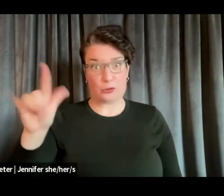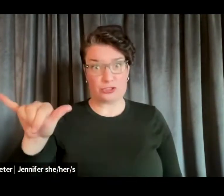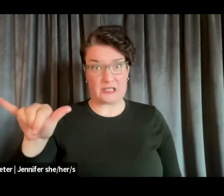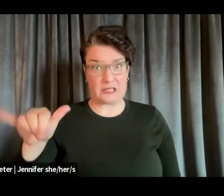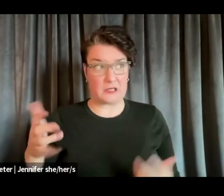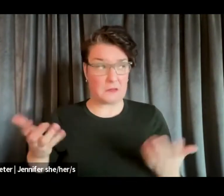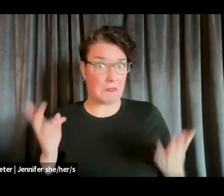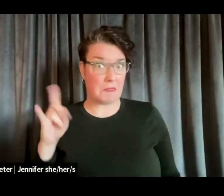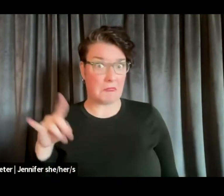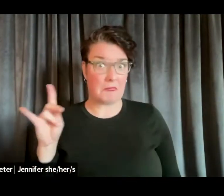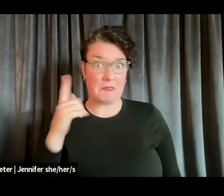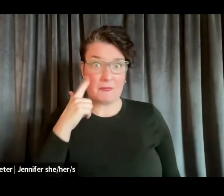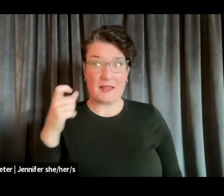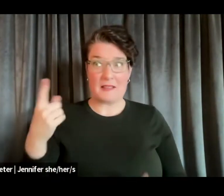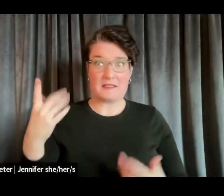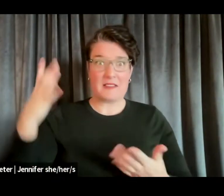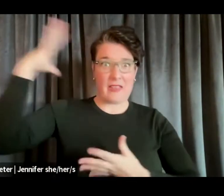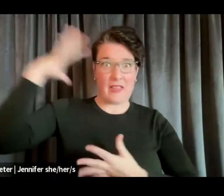embodying what they want the earth to do.